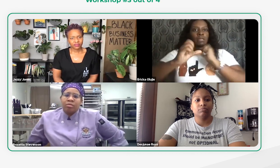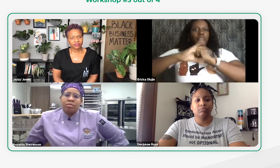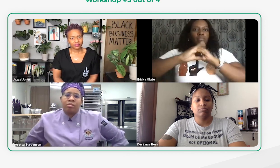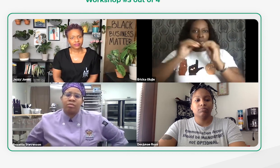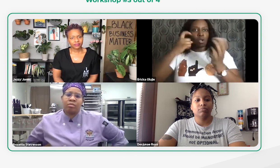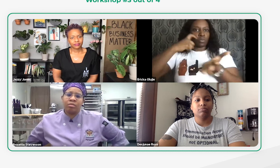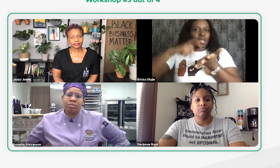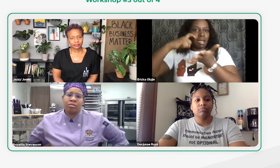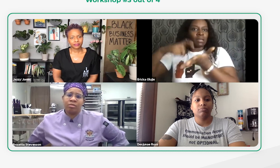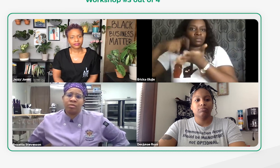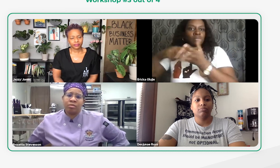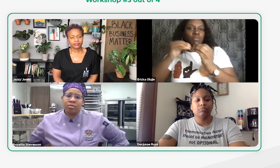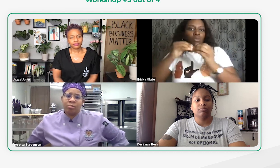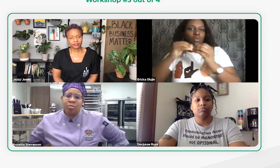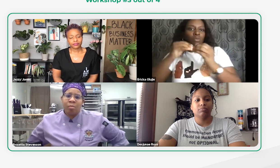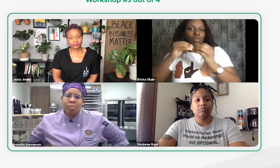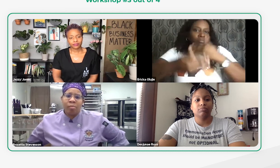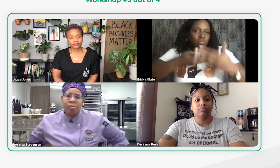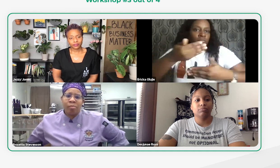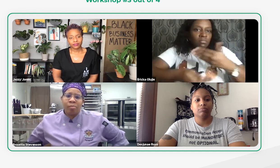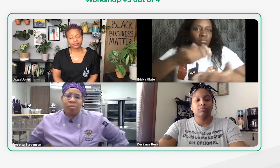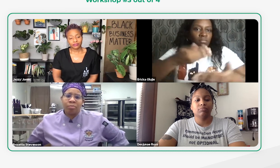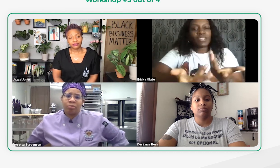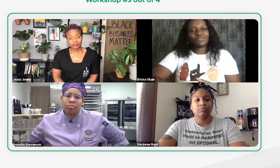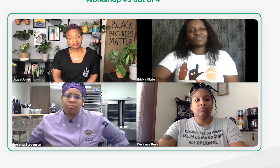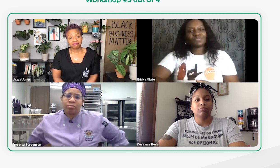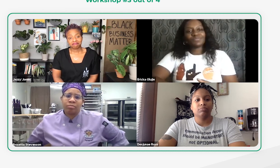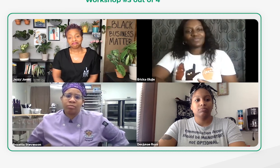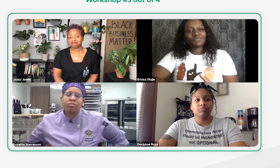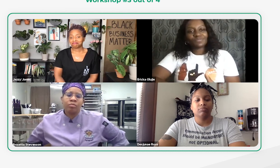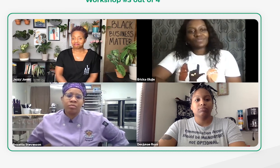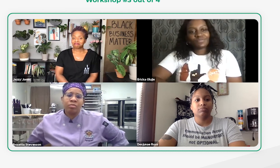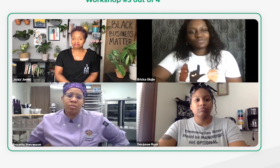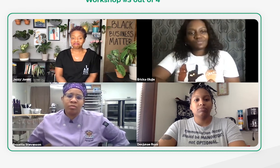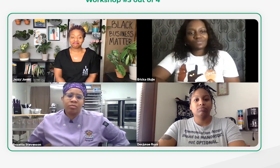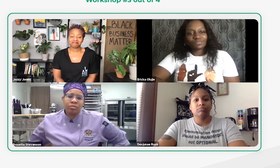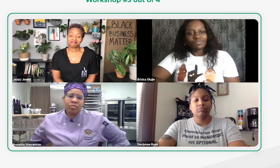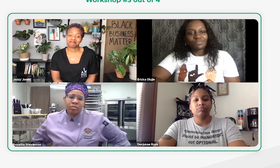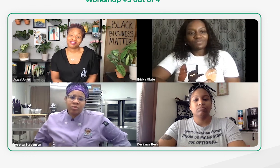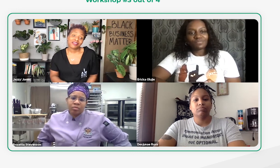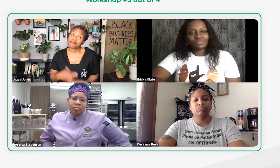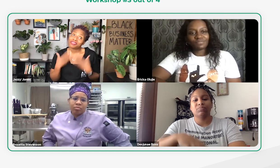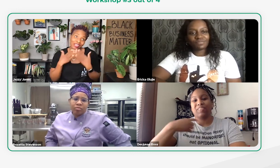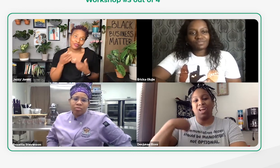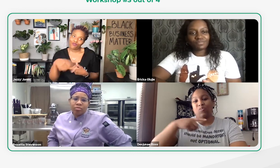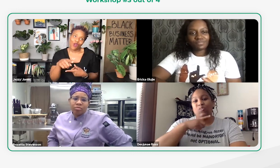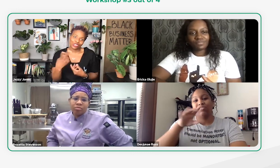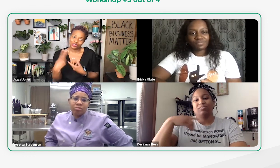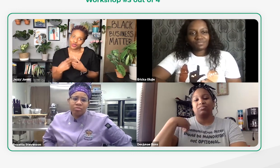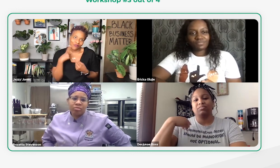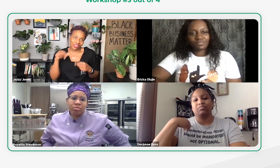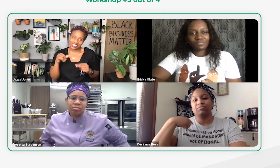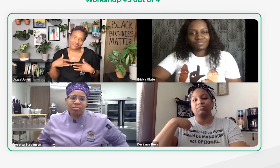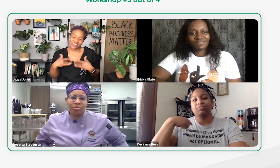if we are able to advertise we will be more recognized as time goes on right. Jazzy is